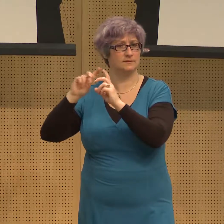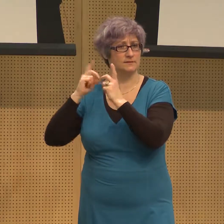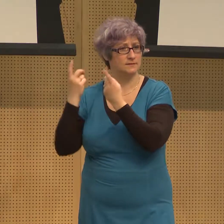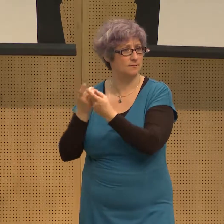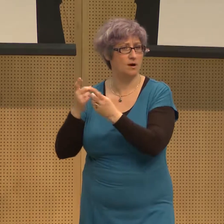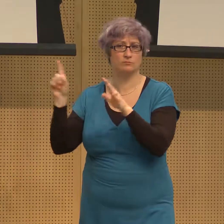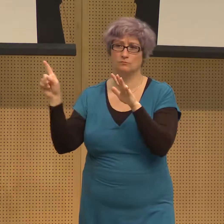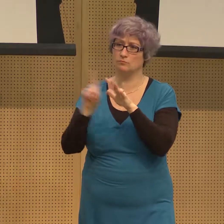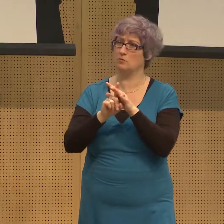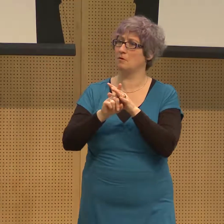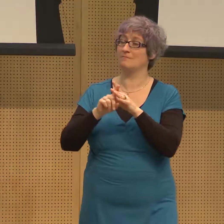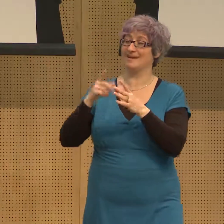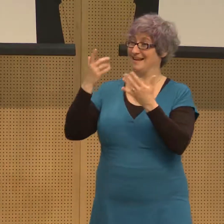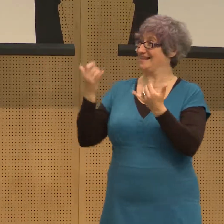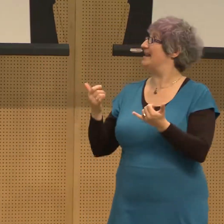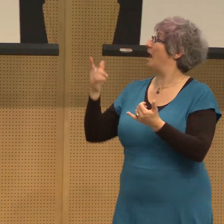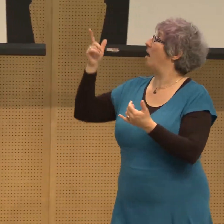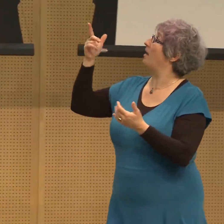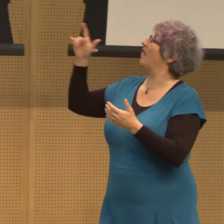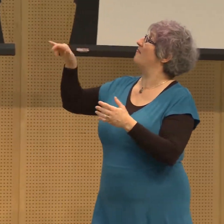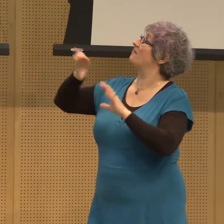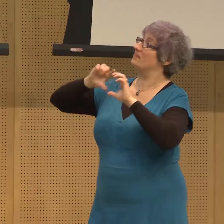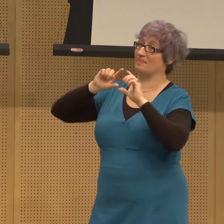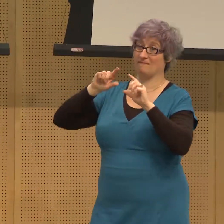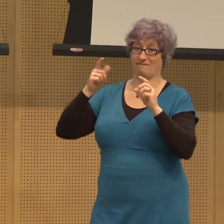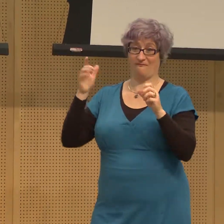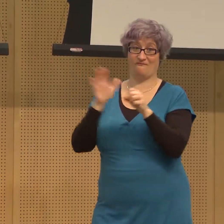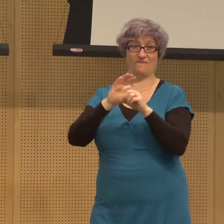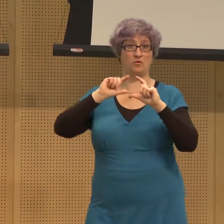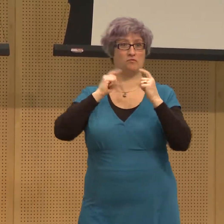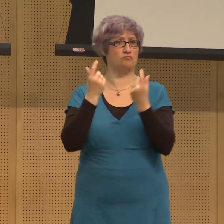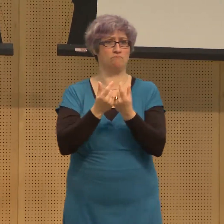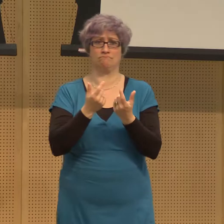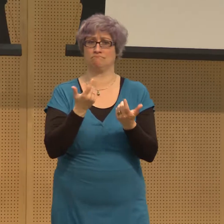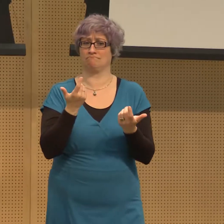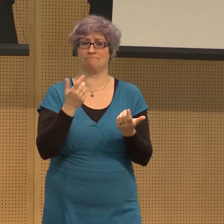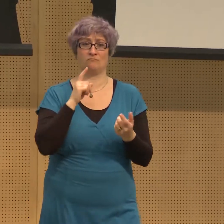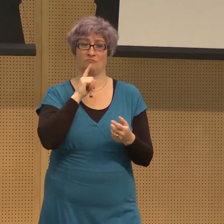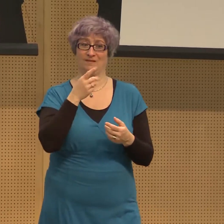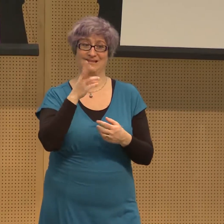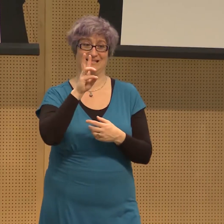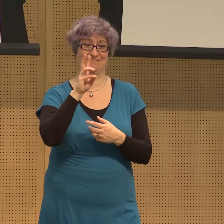several from Gallaudet and other linguistics... their linguistics department.